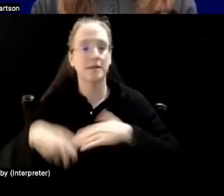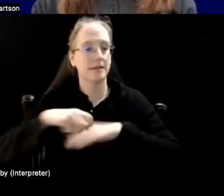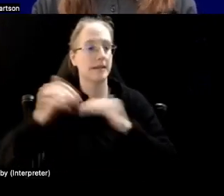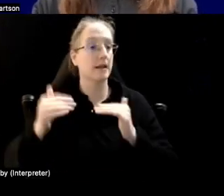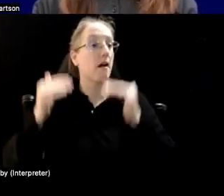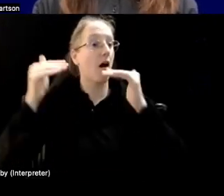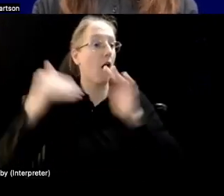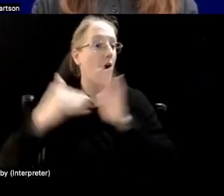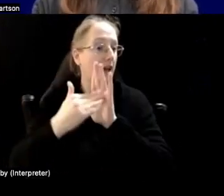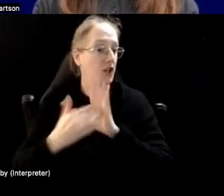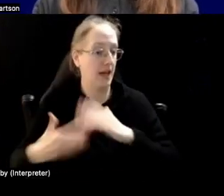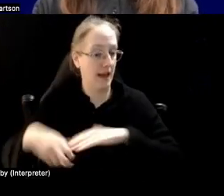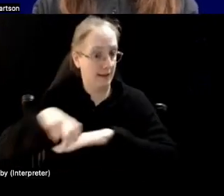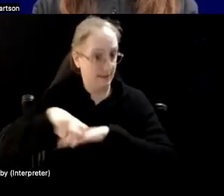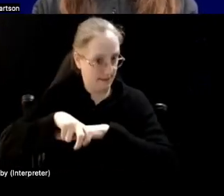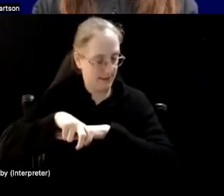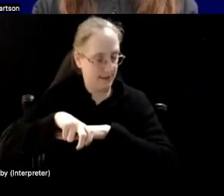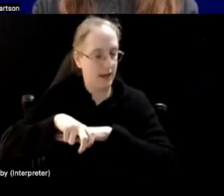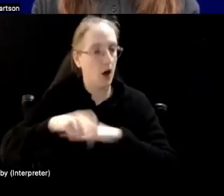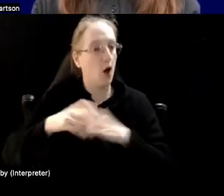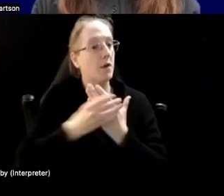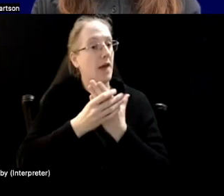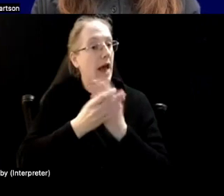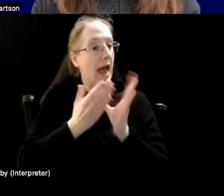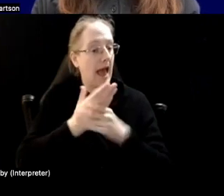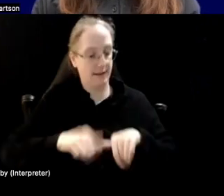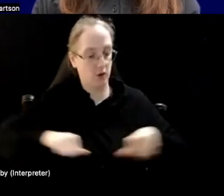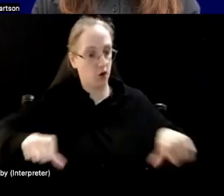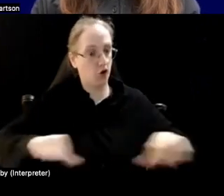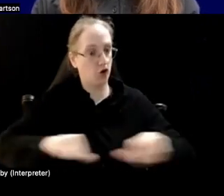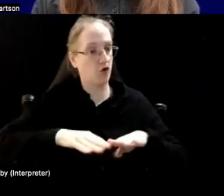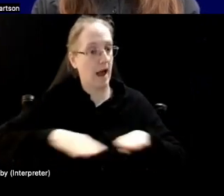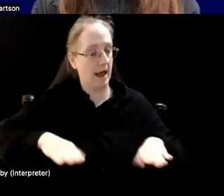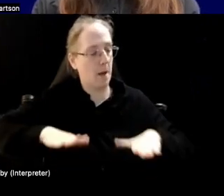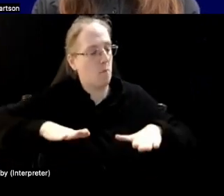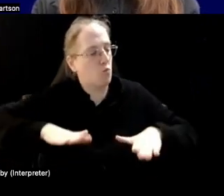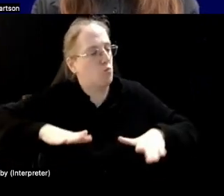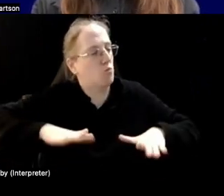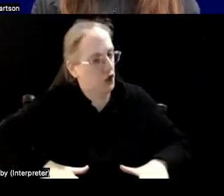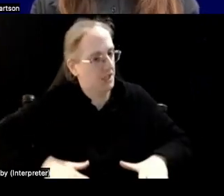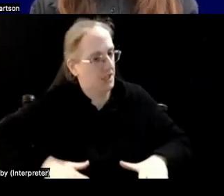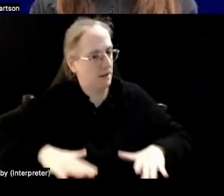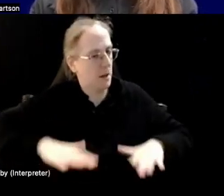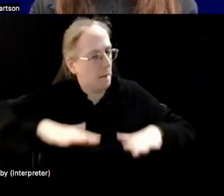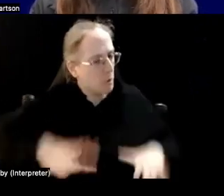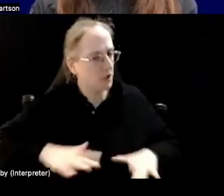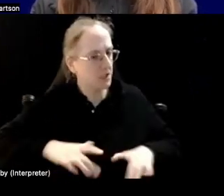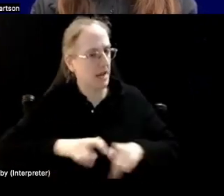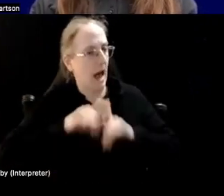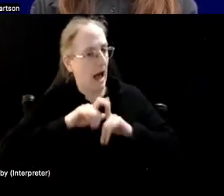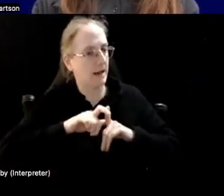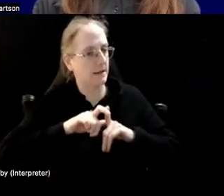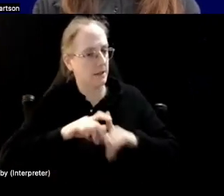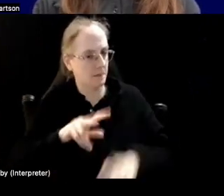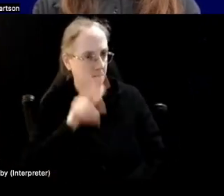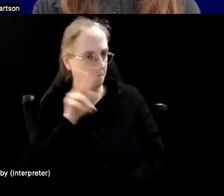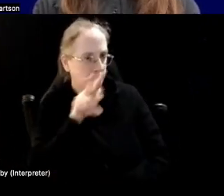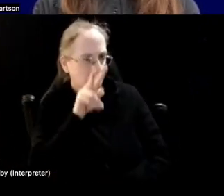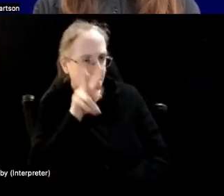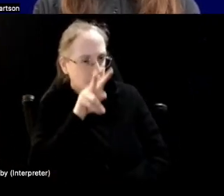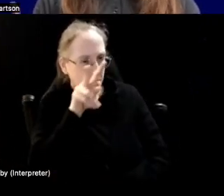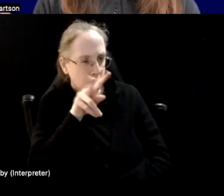little hands are placed on her tray and pushing down really hard as she stares intently or keeps